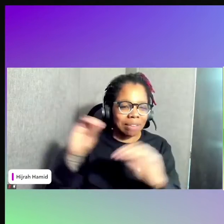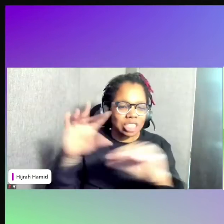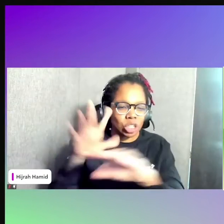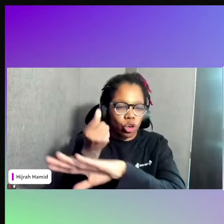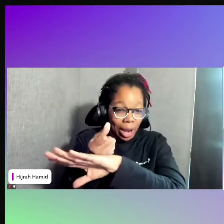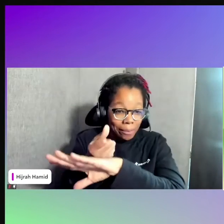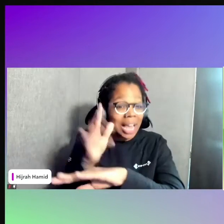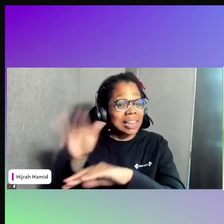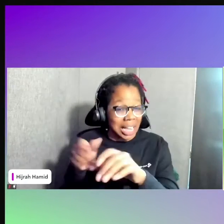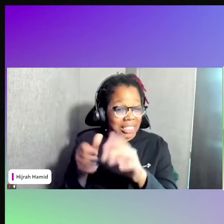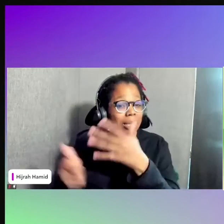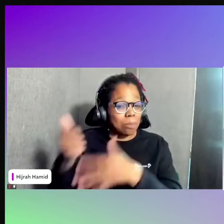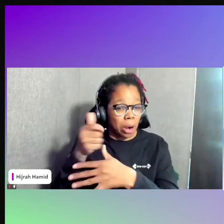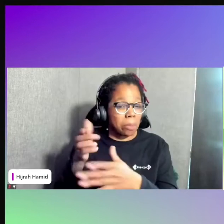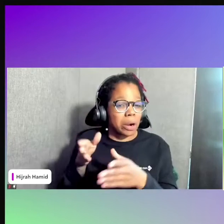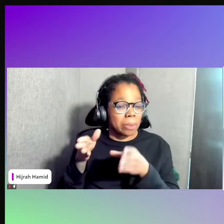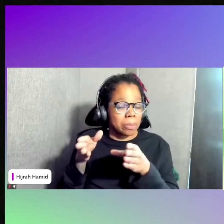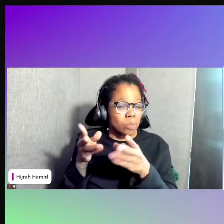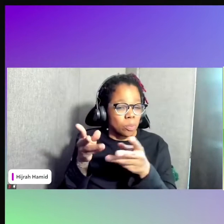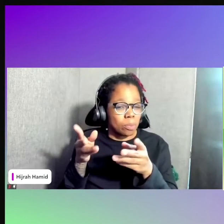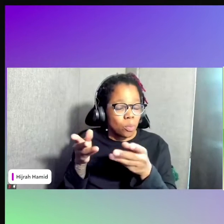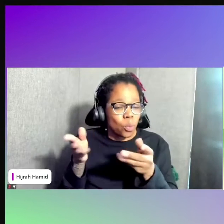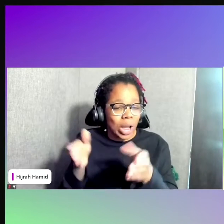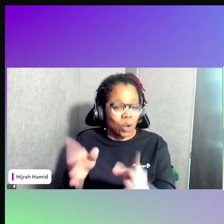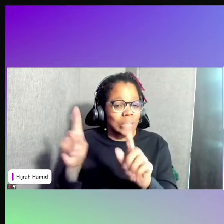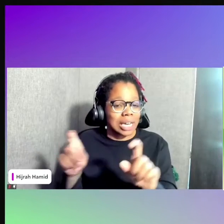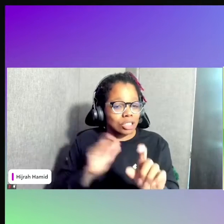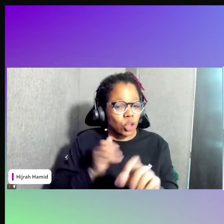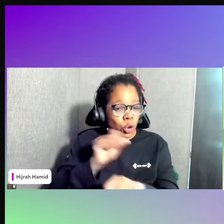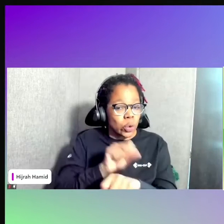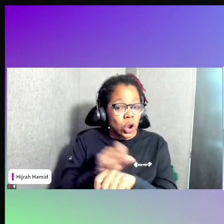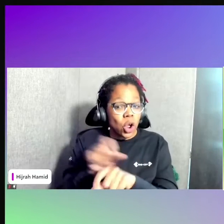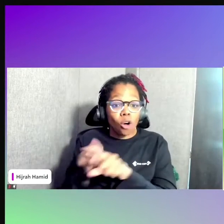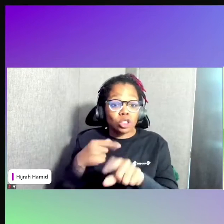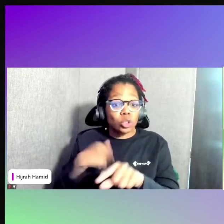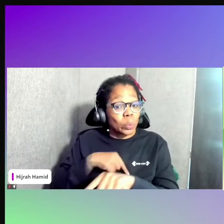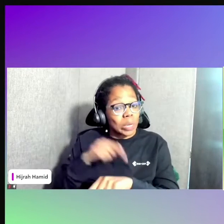plane goes out -- up, and then we dive down, and everyone in the cabin experience is about 20 seconds of 0 gravity.